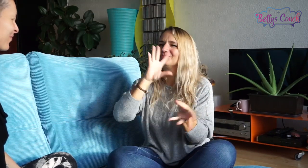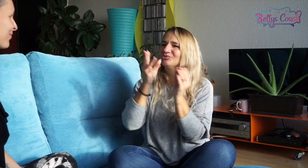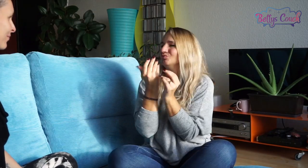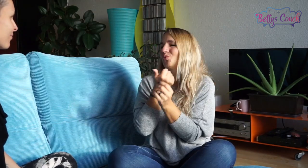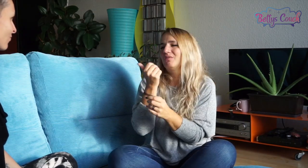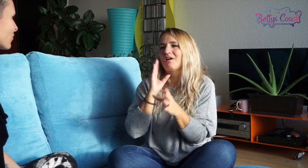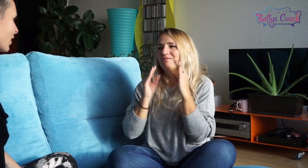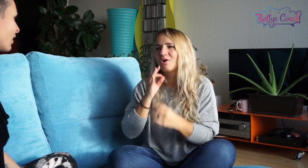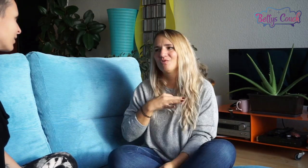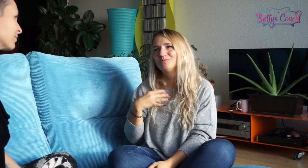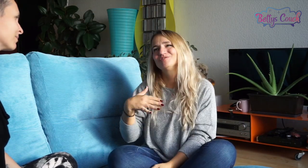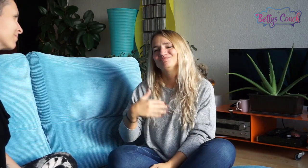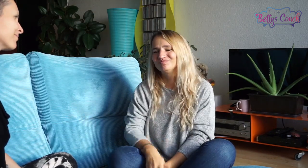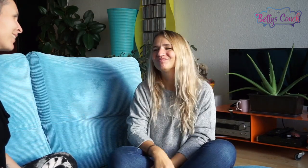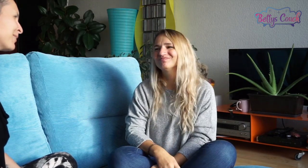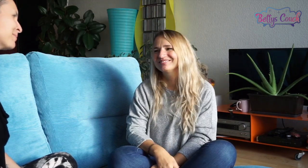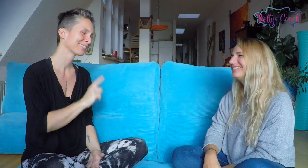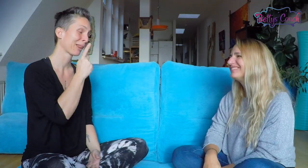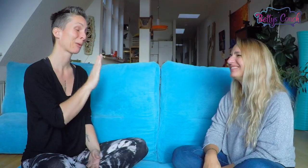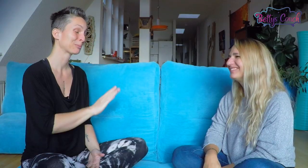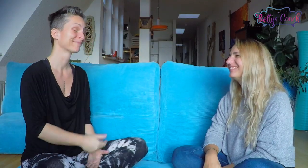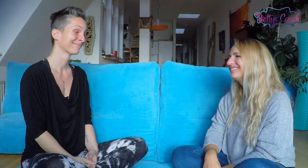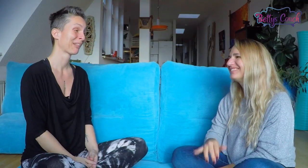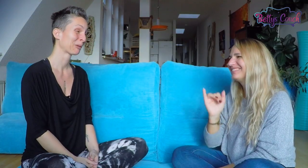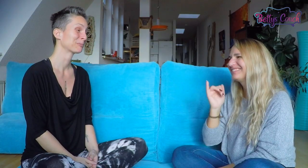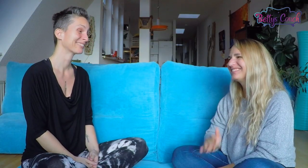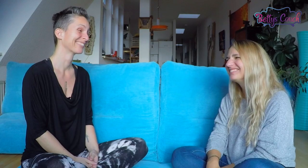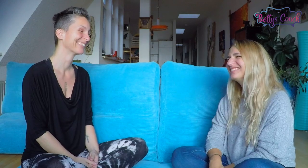Nevertheless, the overall experience was very nice. Betty: Yes, I believe you.